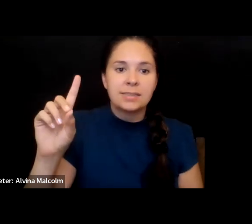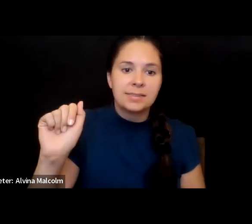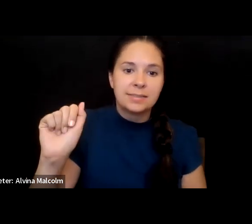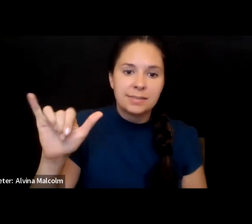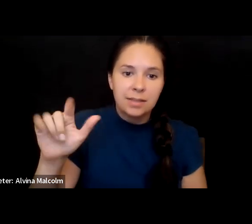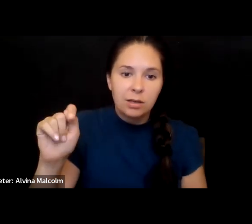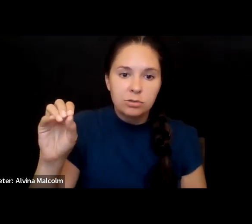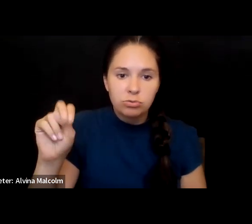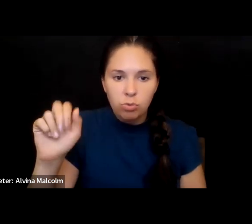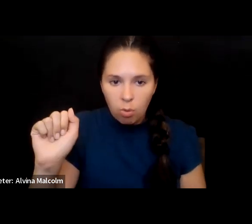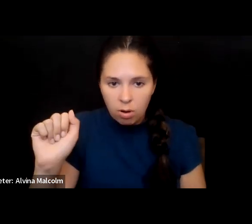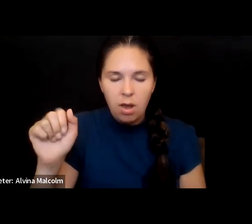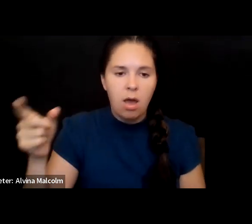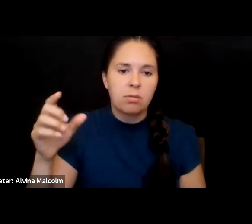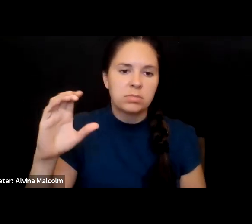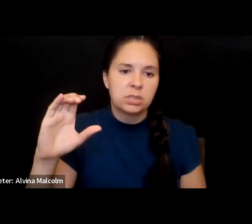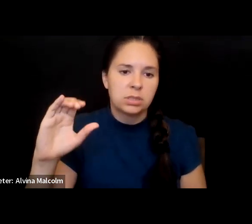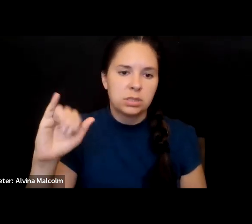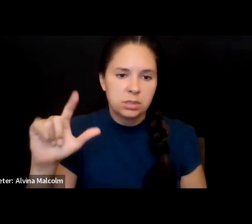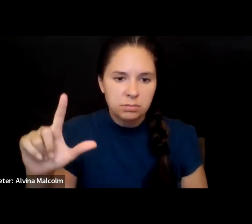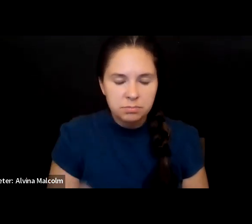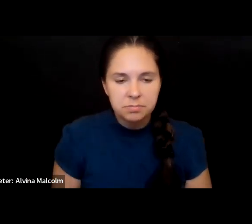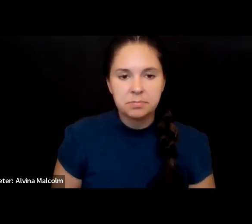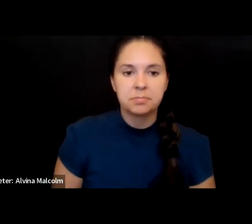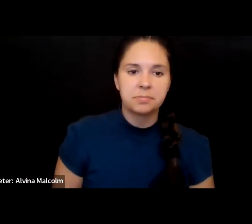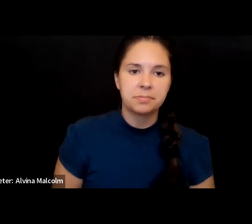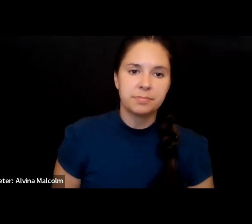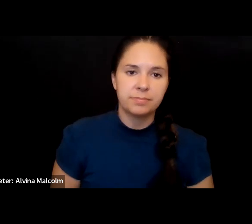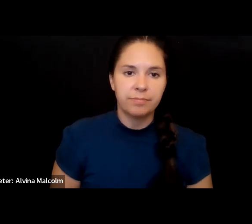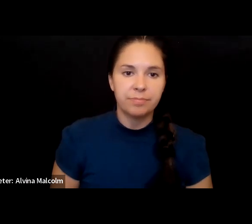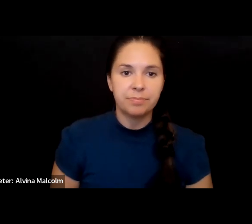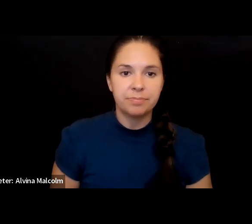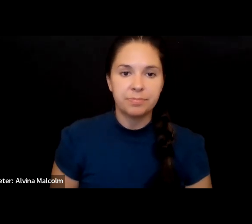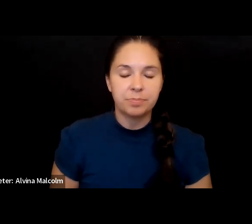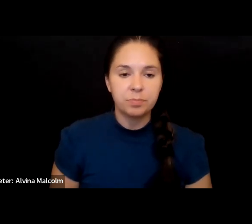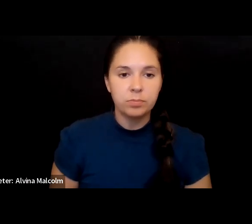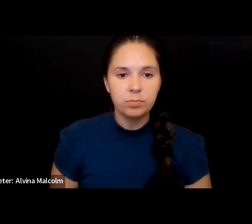with limited wi-fi, but it was not